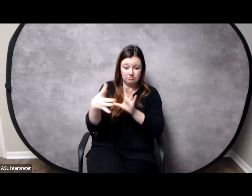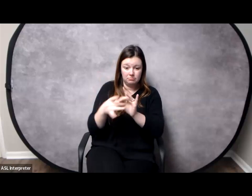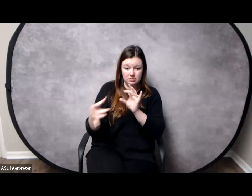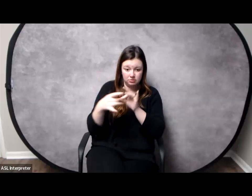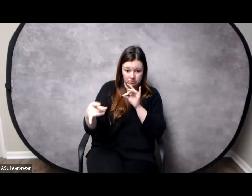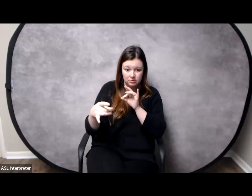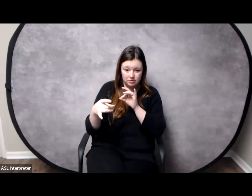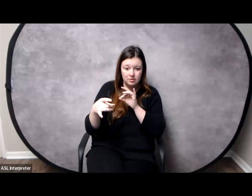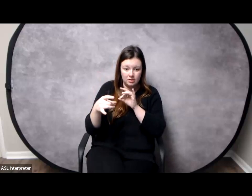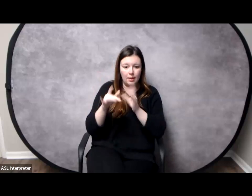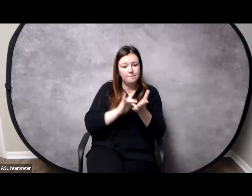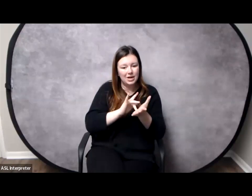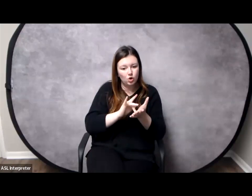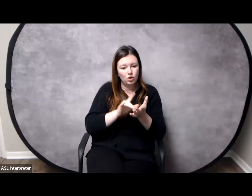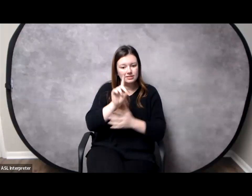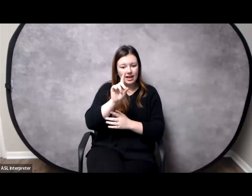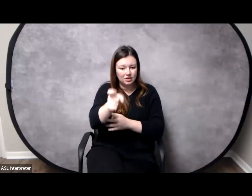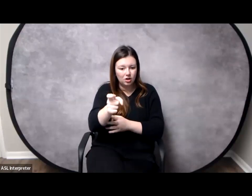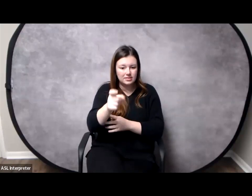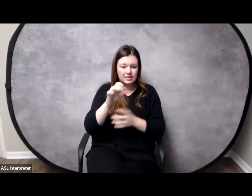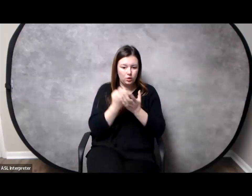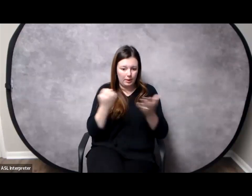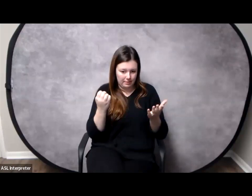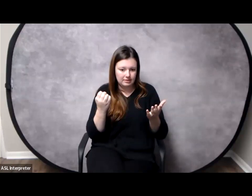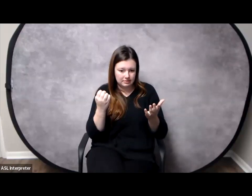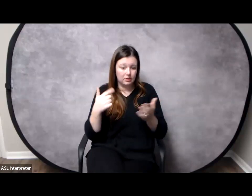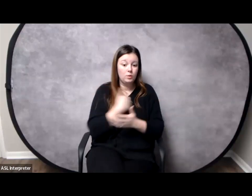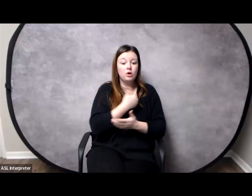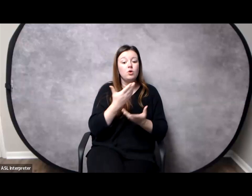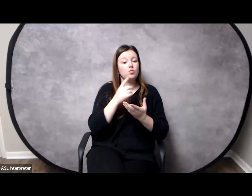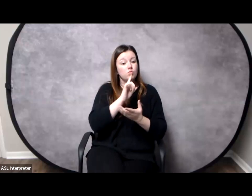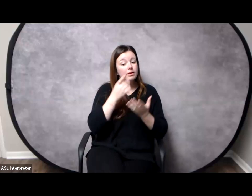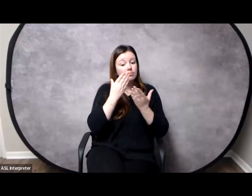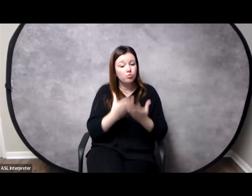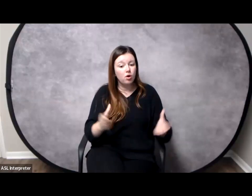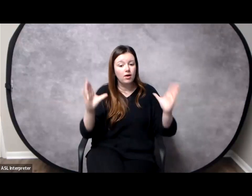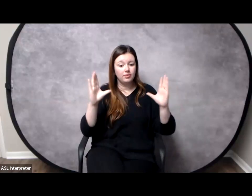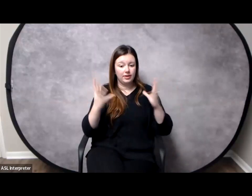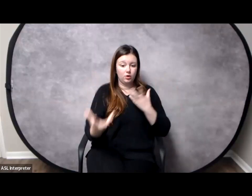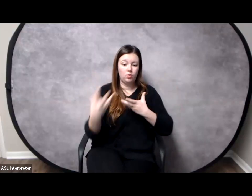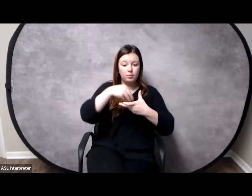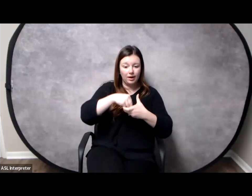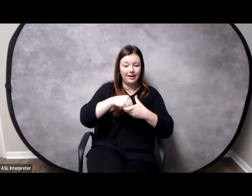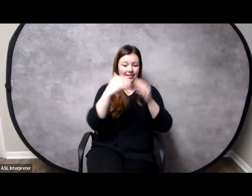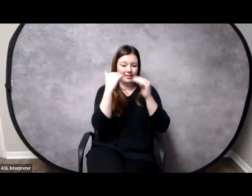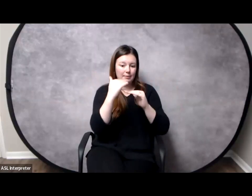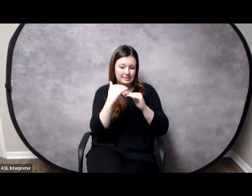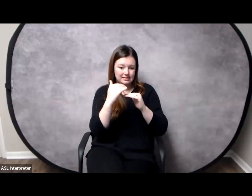broadly incorporating the limitations of fundamental alteration in the nature of program and undue